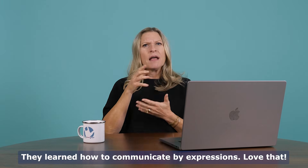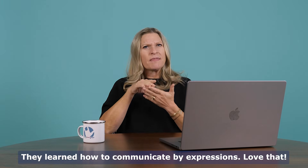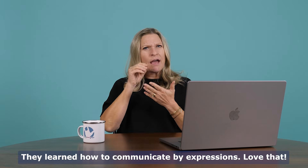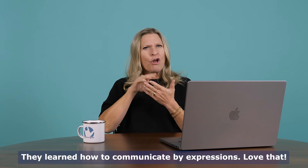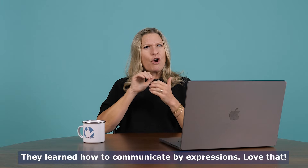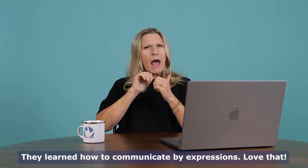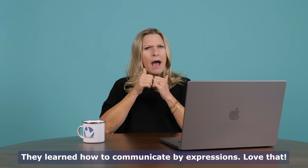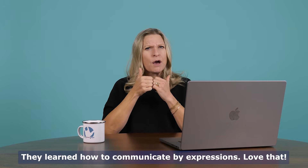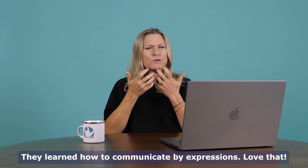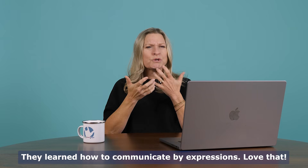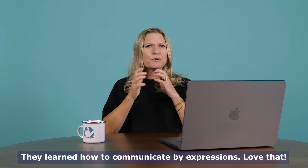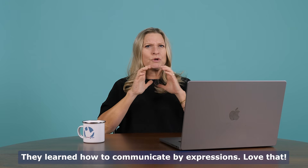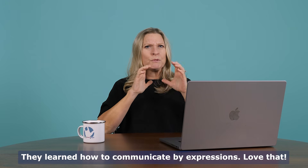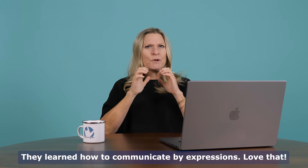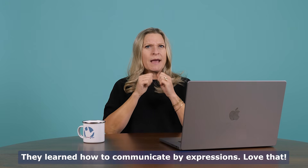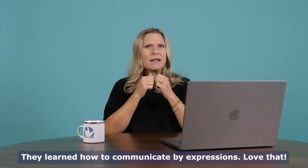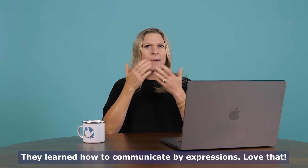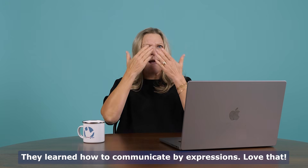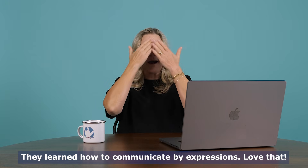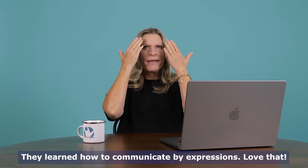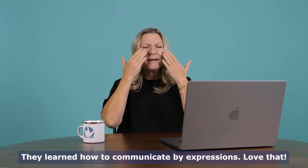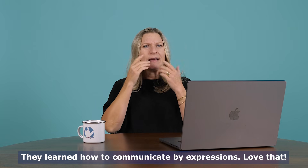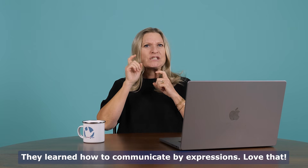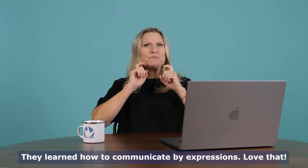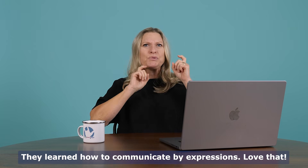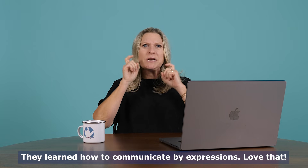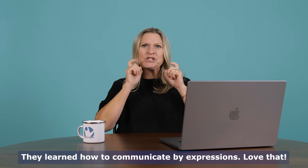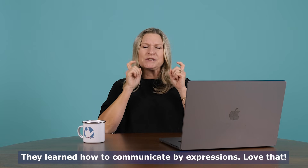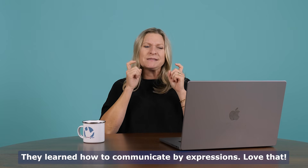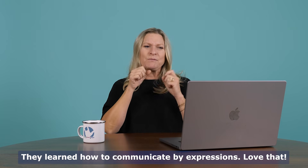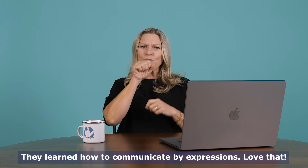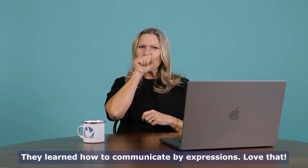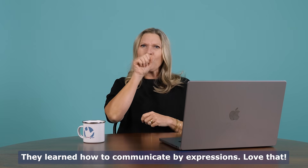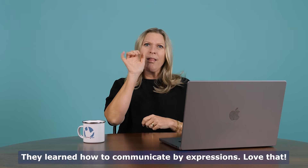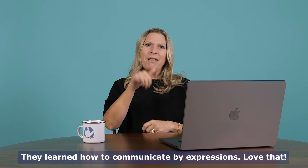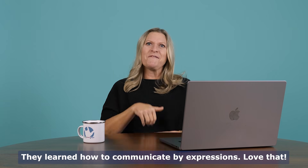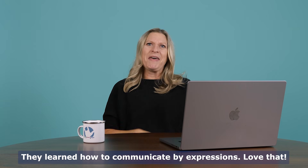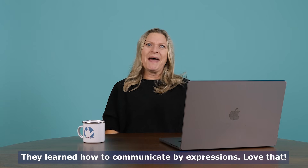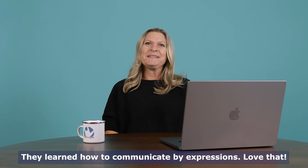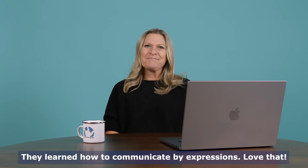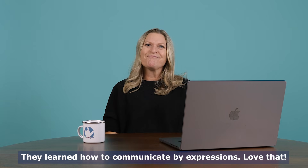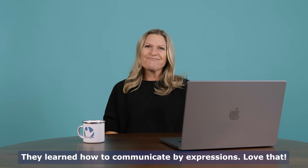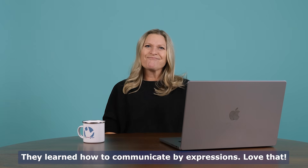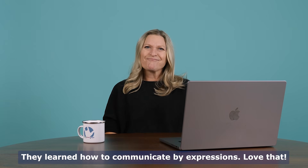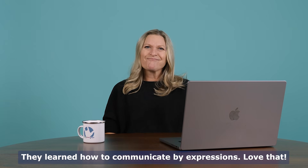They learned how to communicate by expressions. Love that!